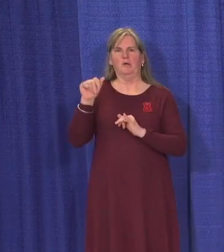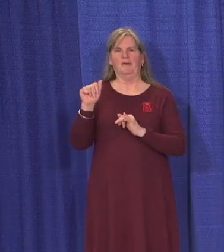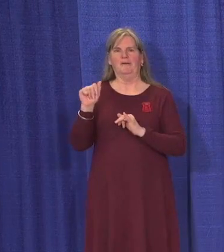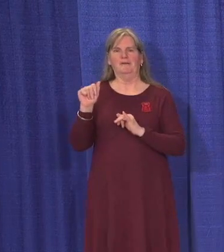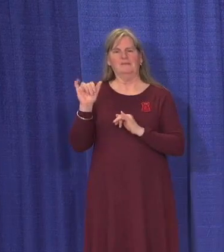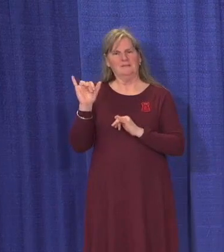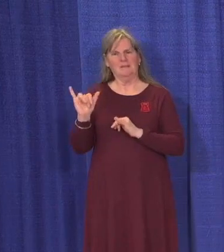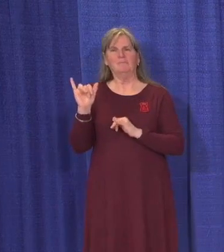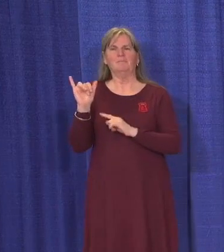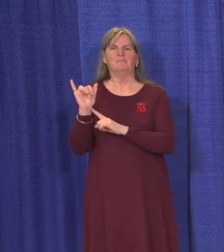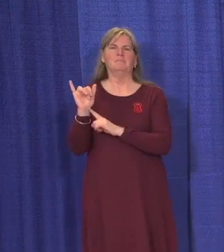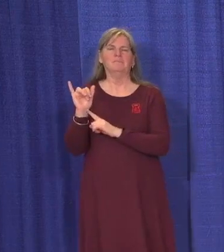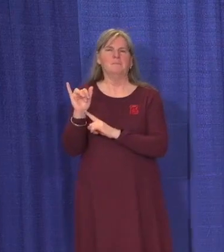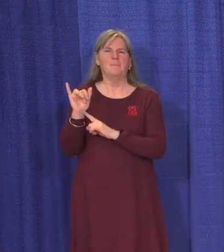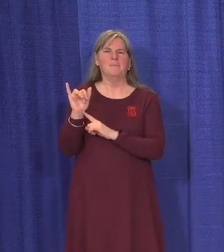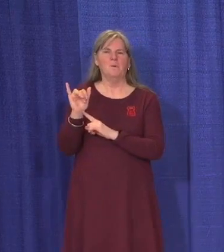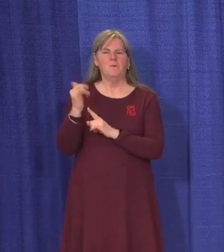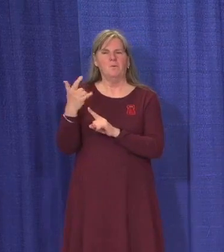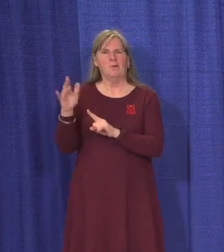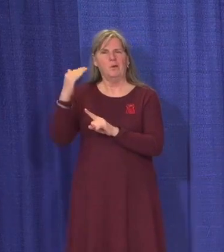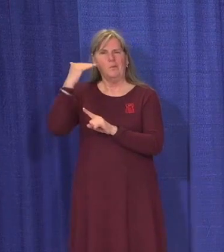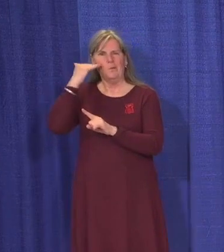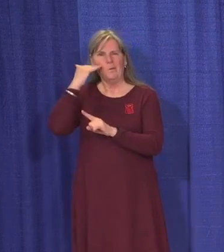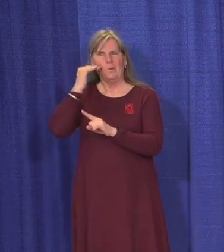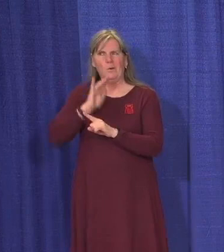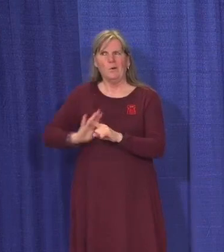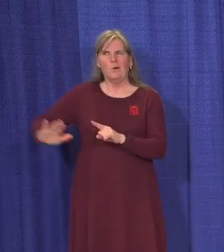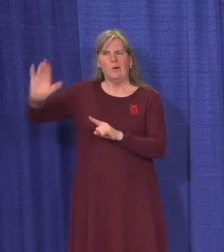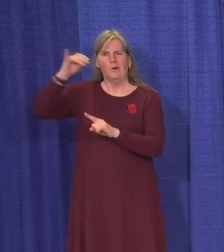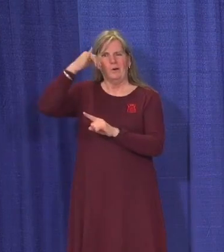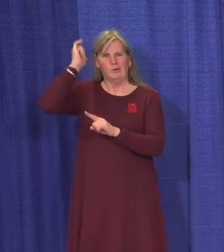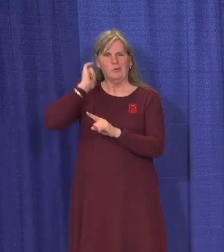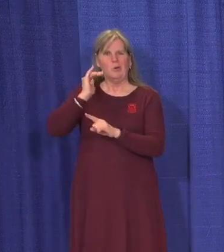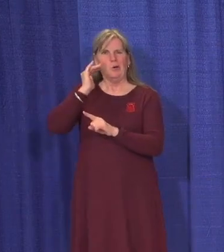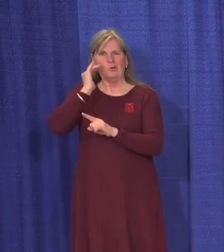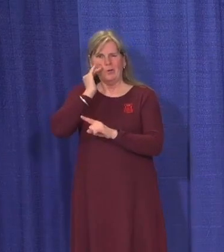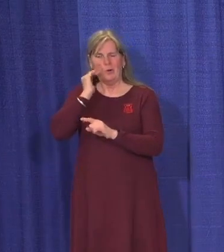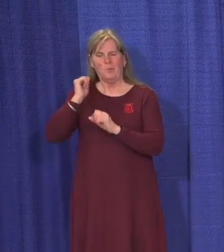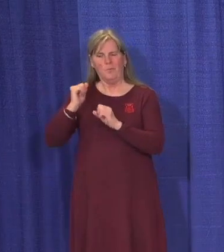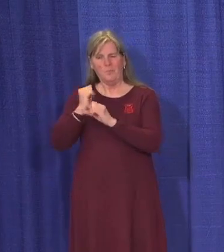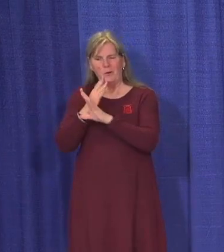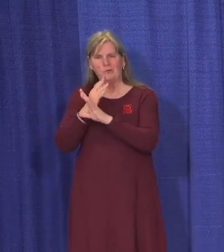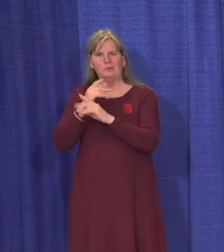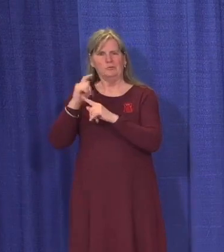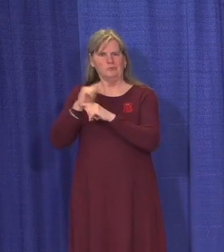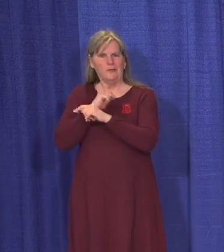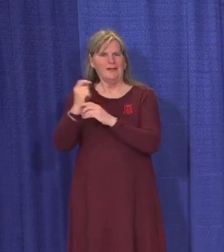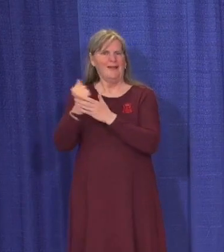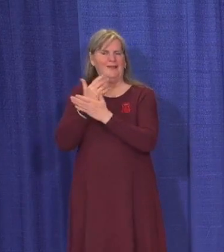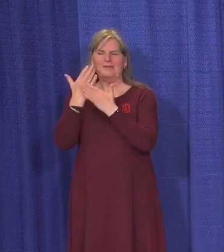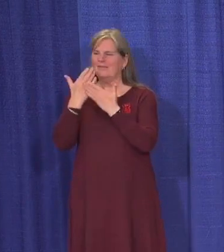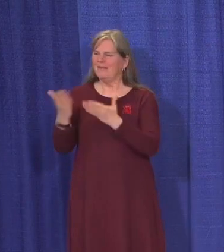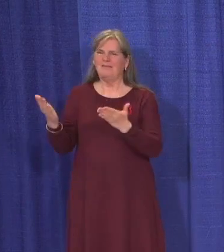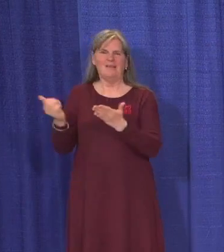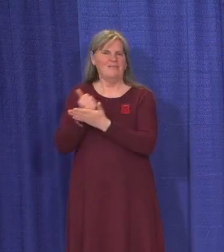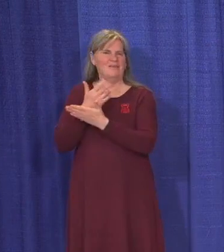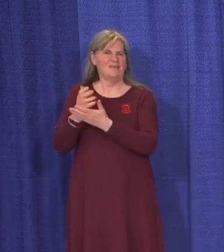And is a confrontation between where is it going to follow. And operationally it would be an